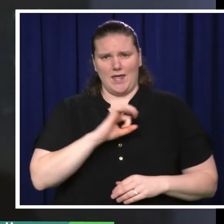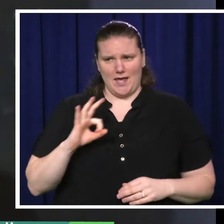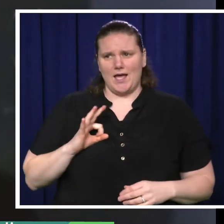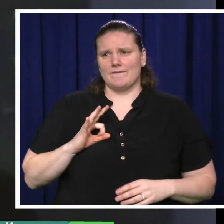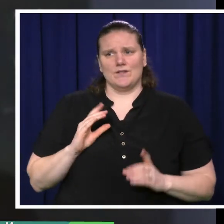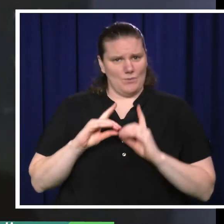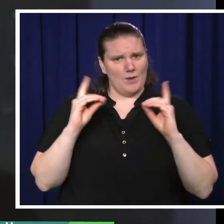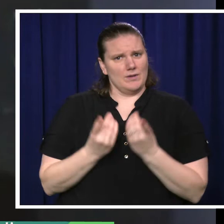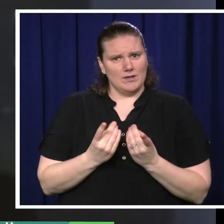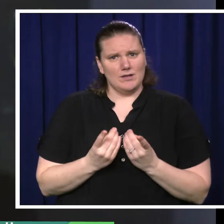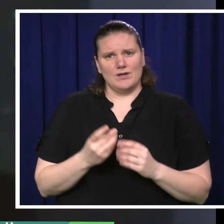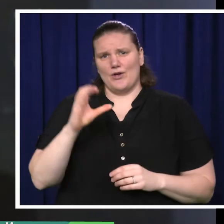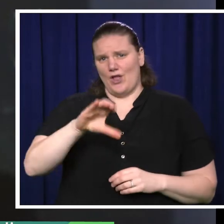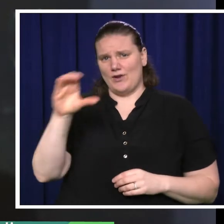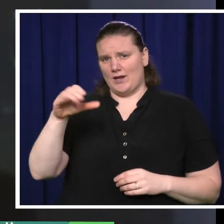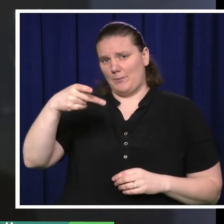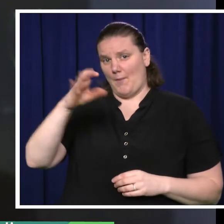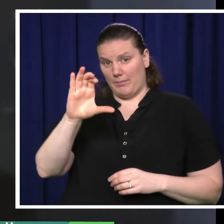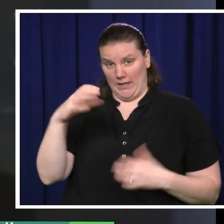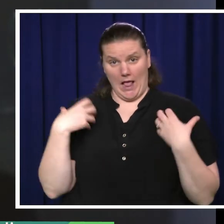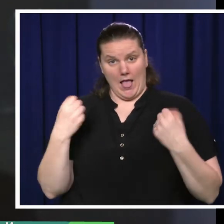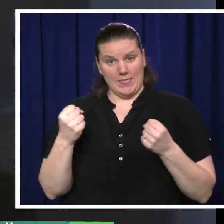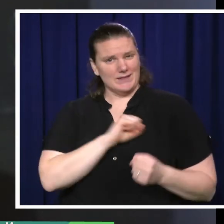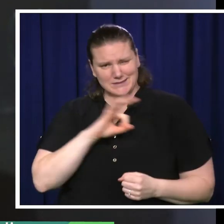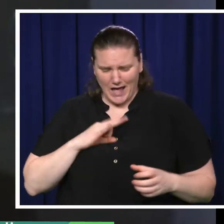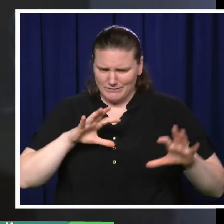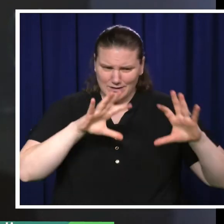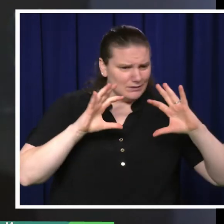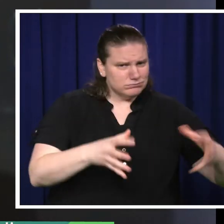Our incredible staff at our department, Clark County Public